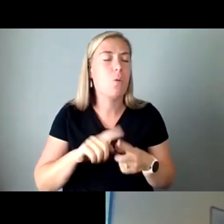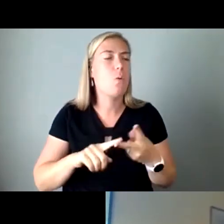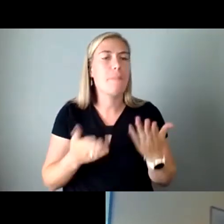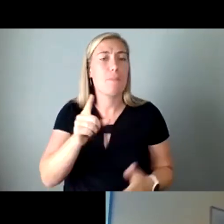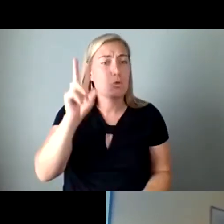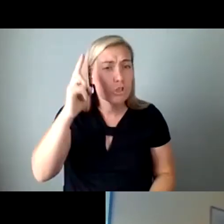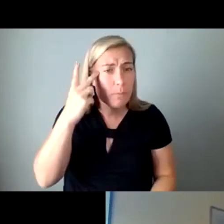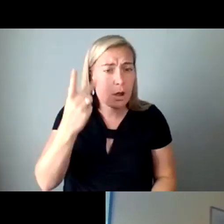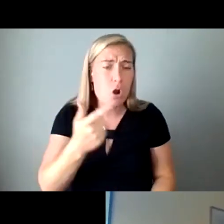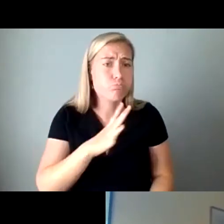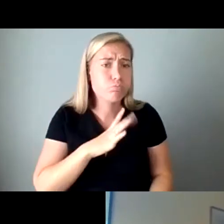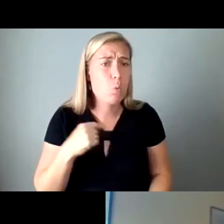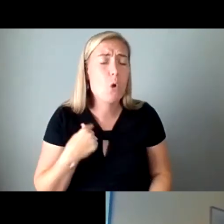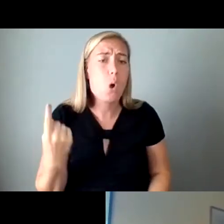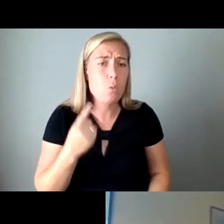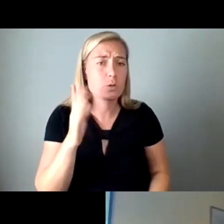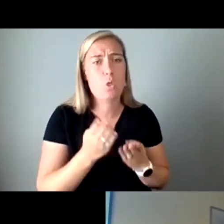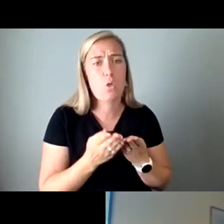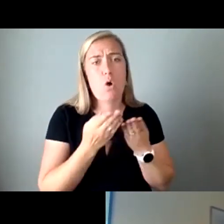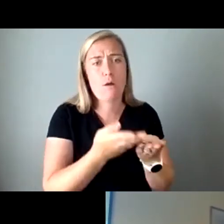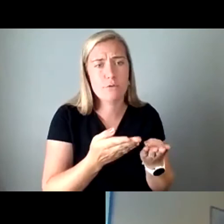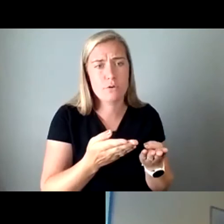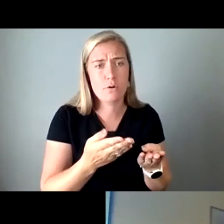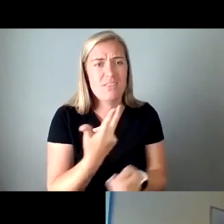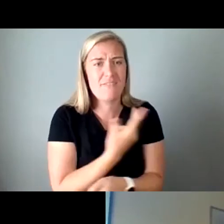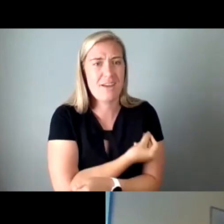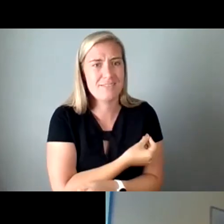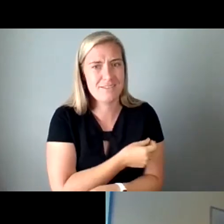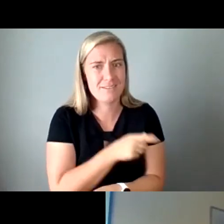always be offering the vaccine at our testing sites, and we can always update your information.